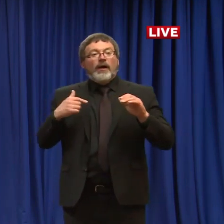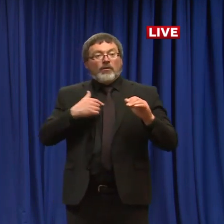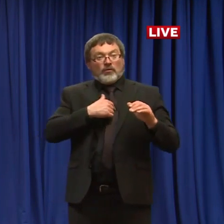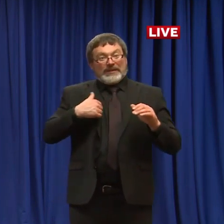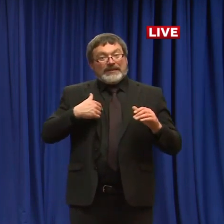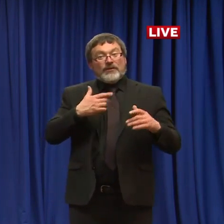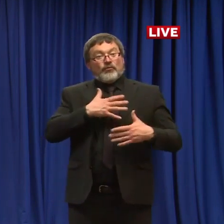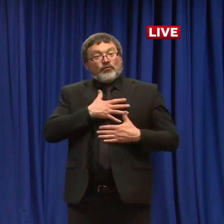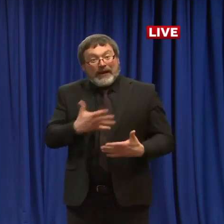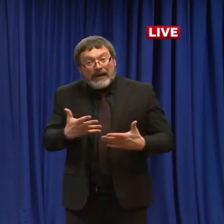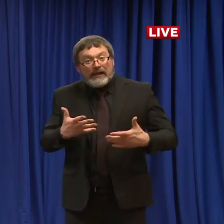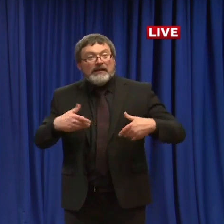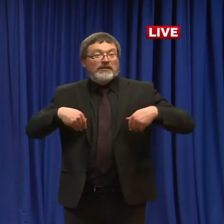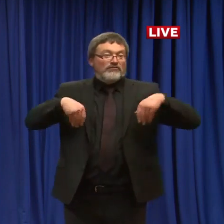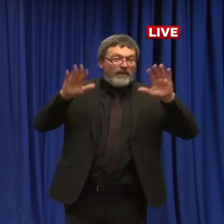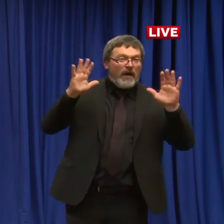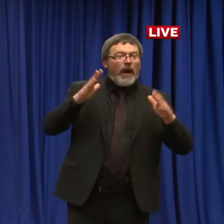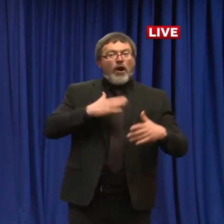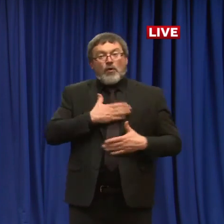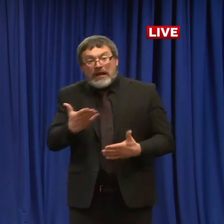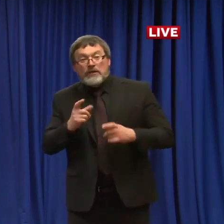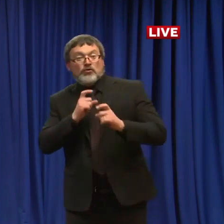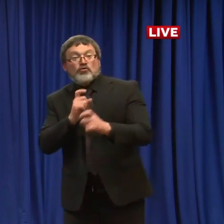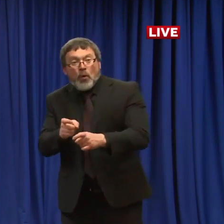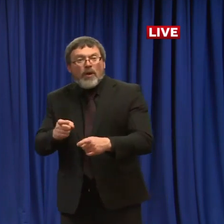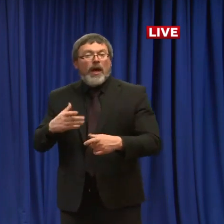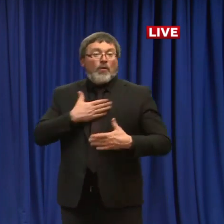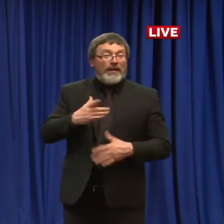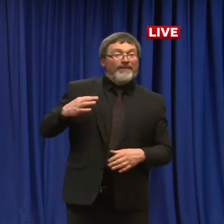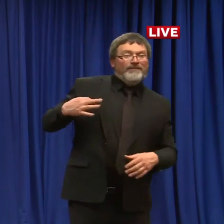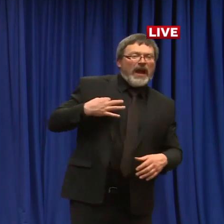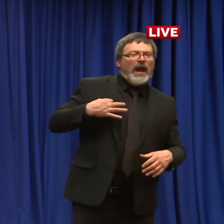HOPE IT’S THE REALITY THAT WHEN WE COME TOGETHER WE MAKE THOSE SACRIFICES.